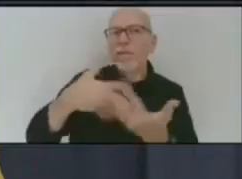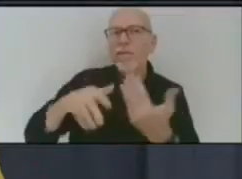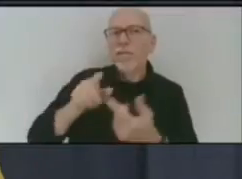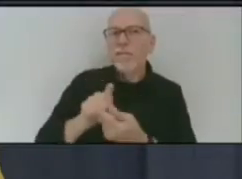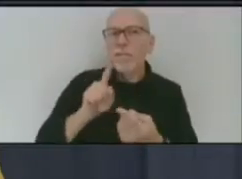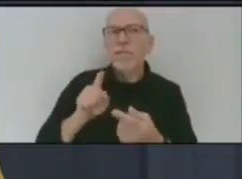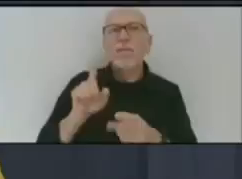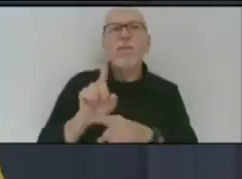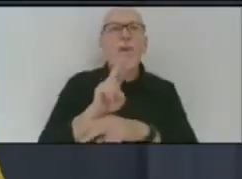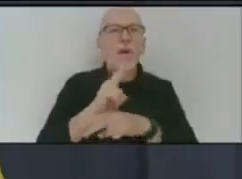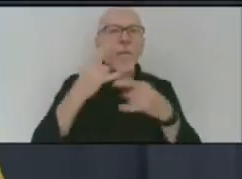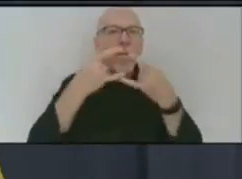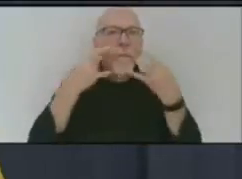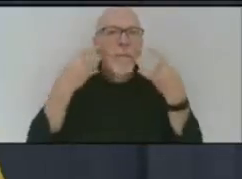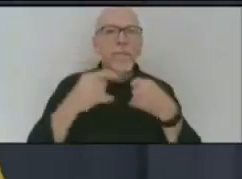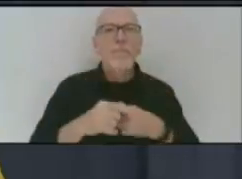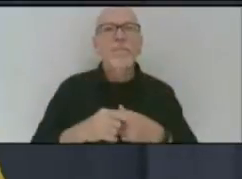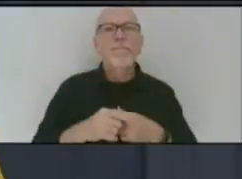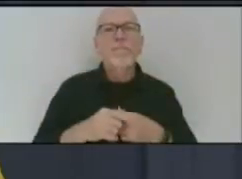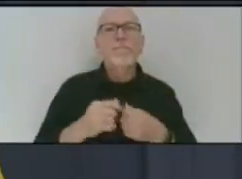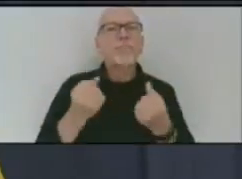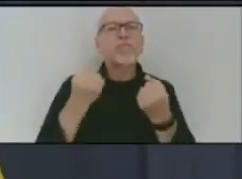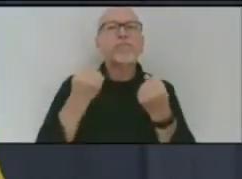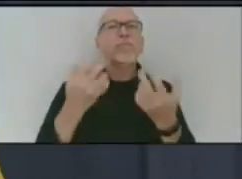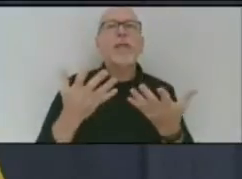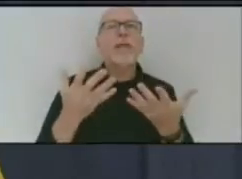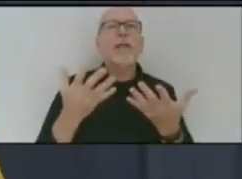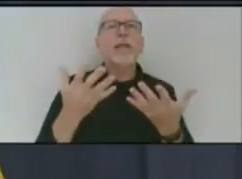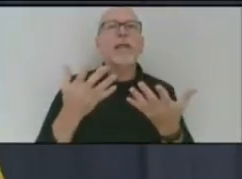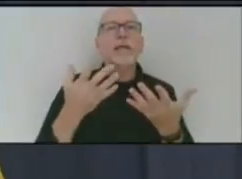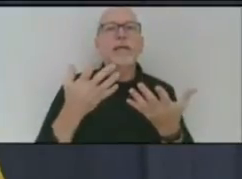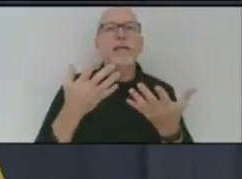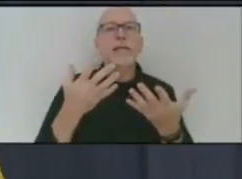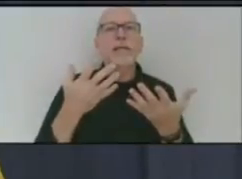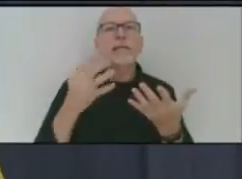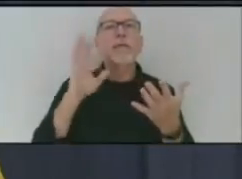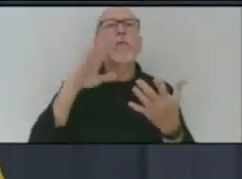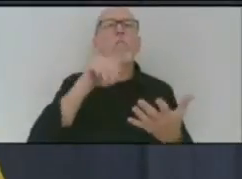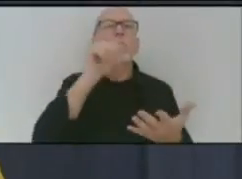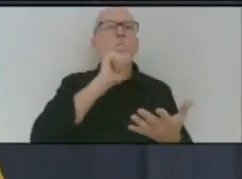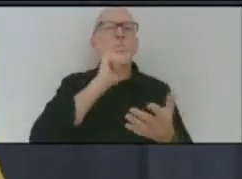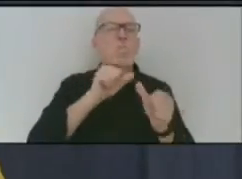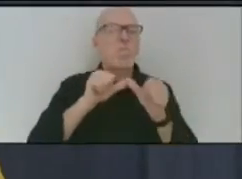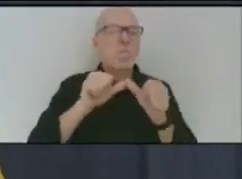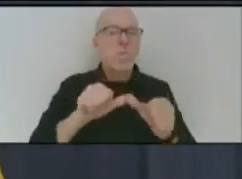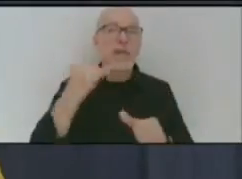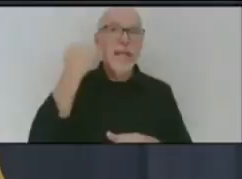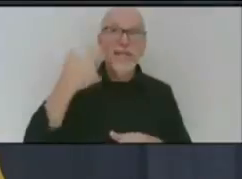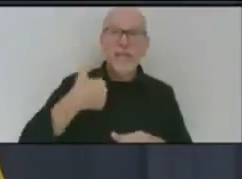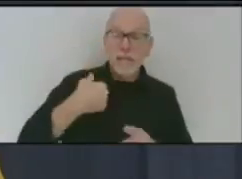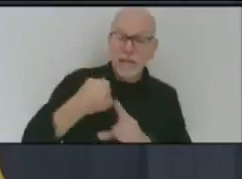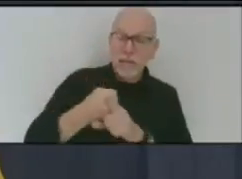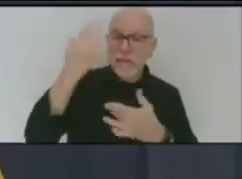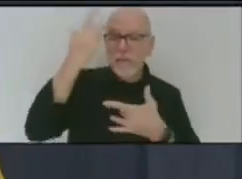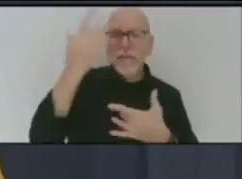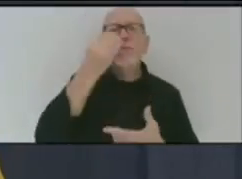Gov. Eric Holcomb/(R) Indiana: "Too many have said we'll just ride it out, and if I get it, so be it.